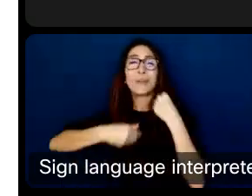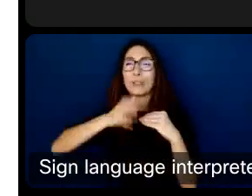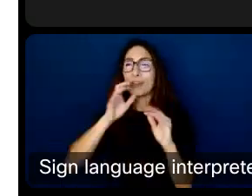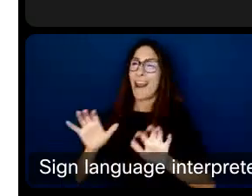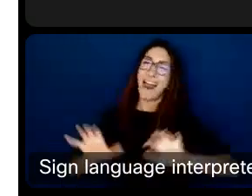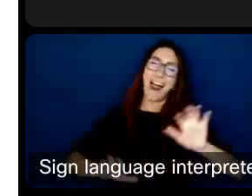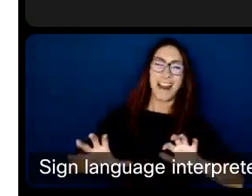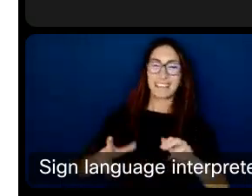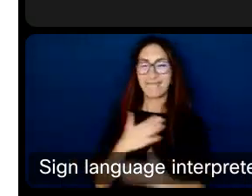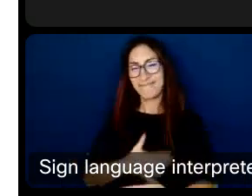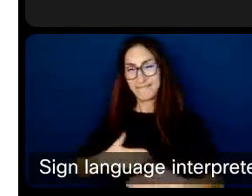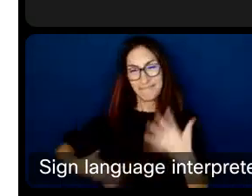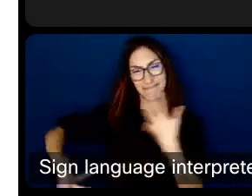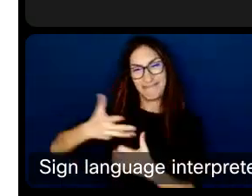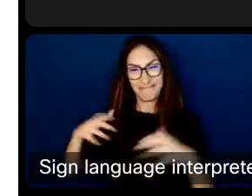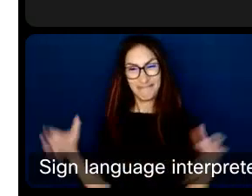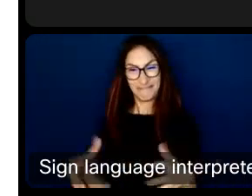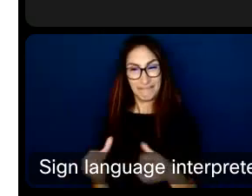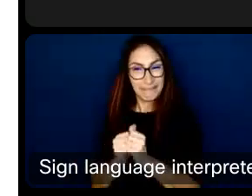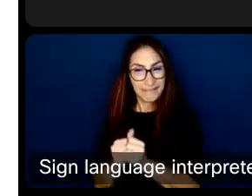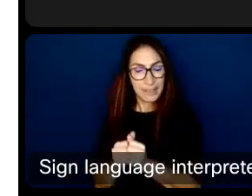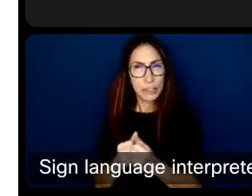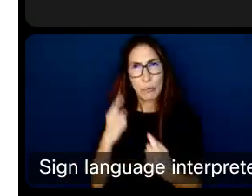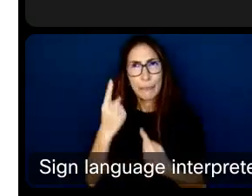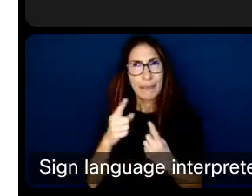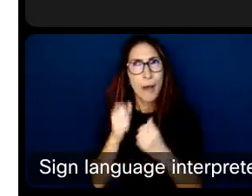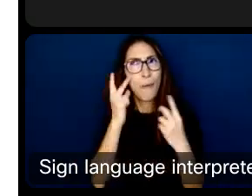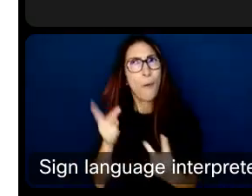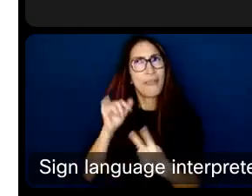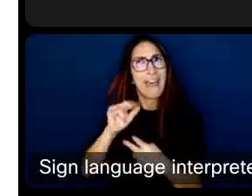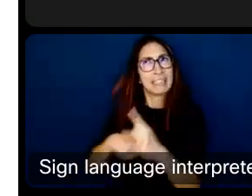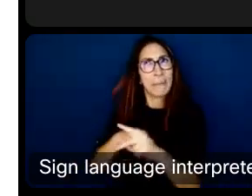those kind of activities back. And also another best practice